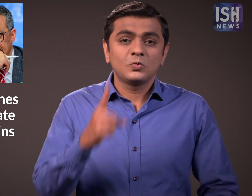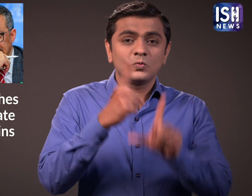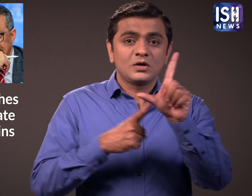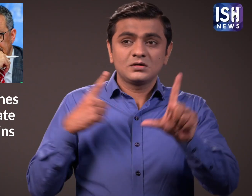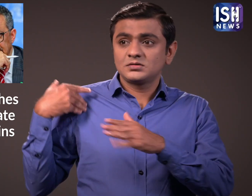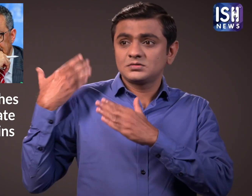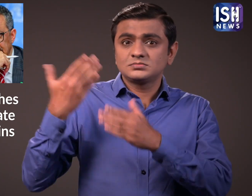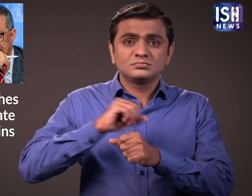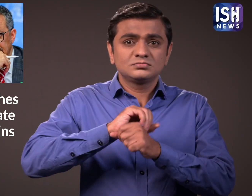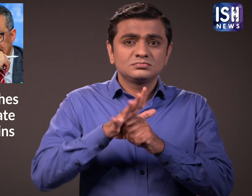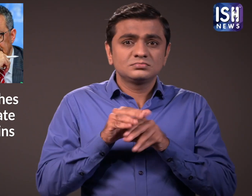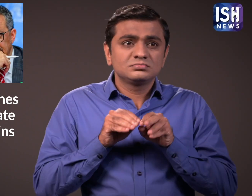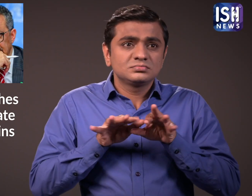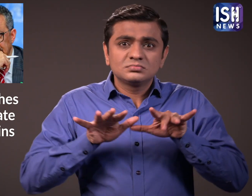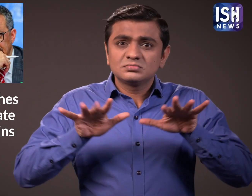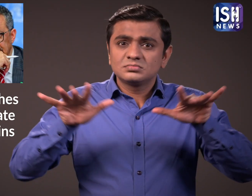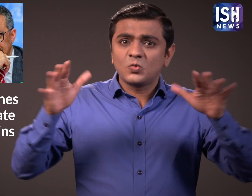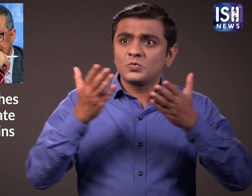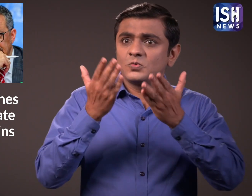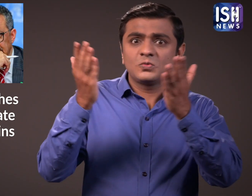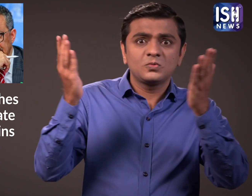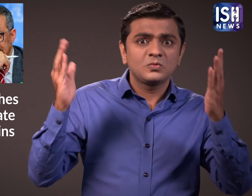After almost a year since the Coronavirus pandemic started,